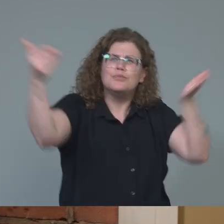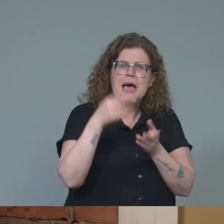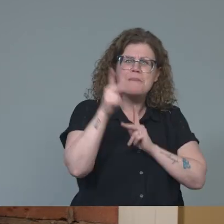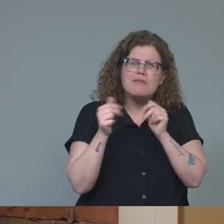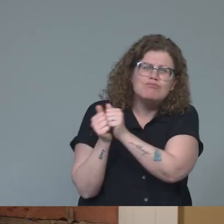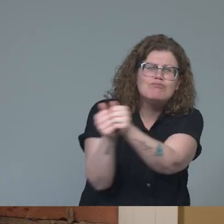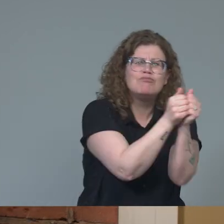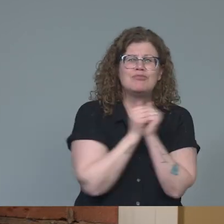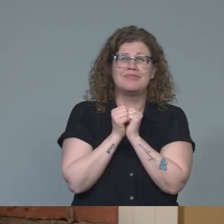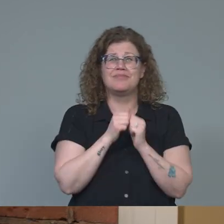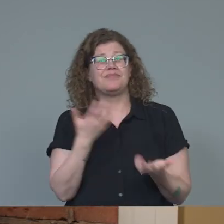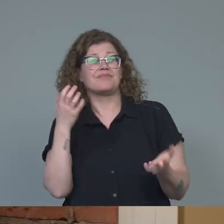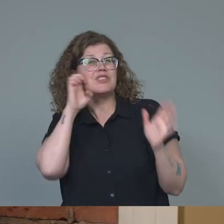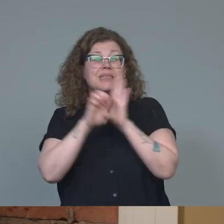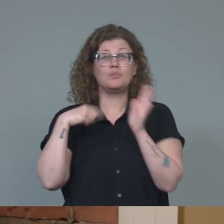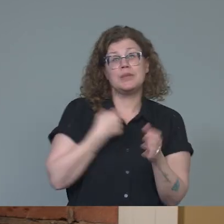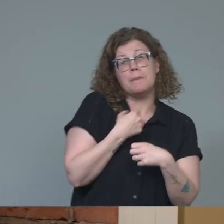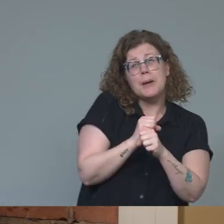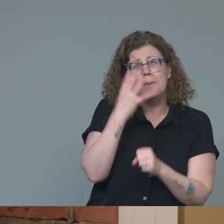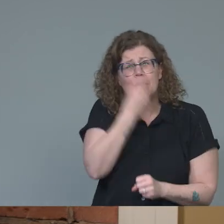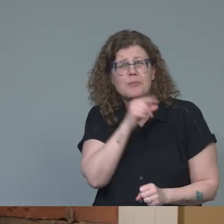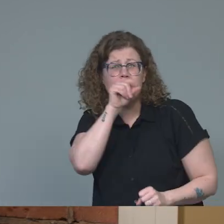and they develop something together that results in an art project.